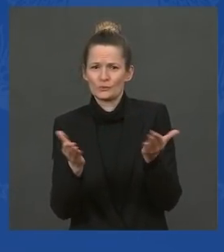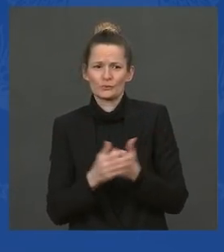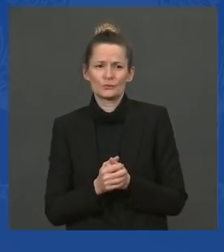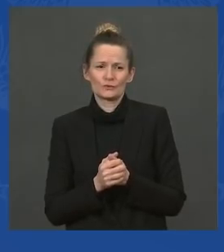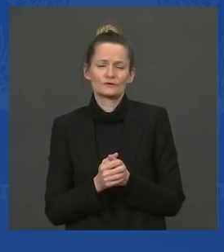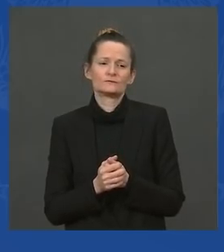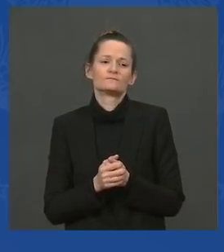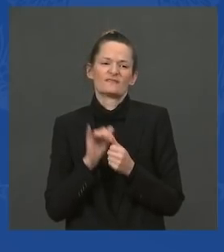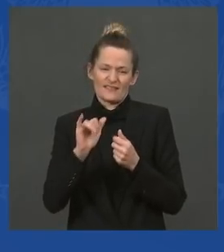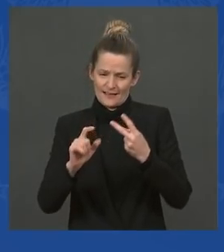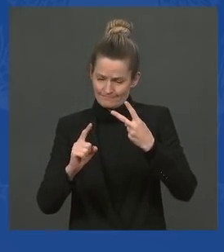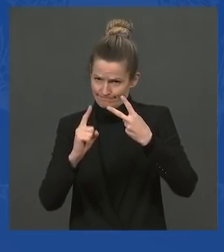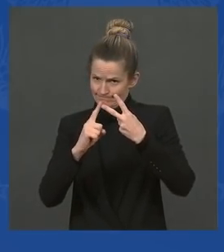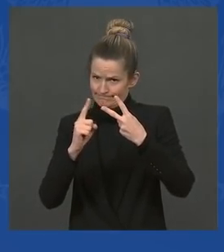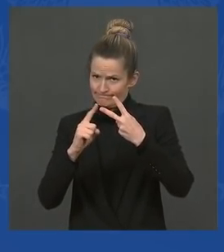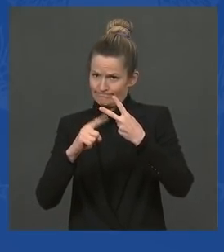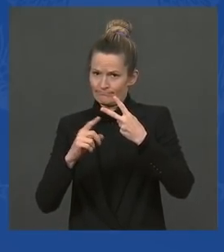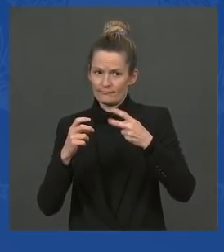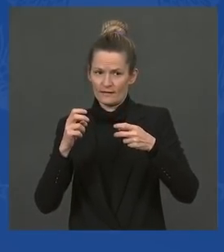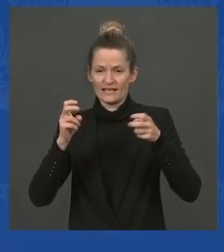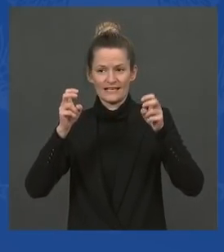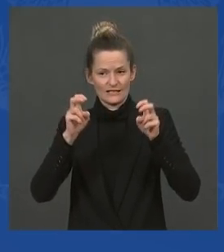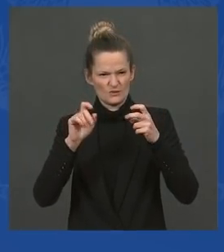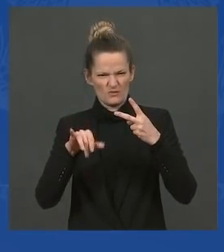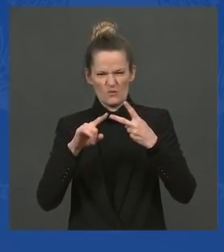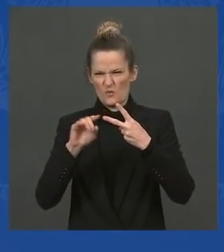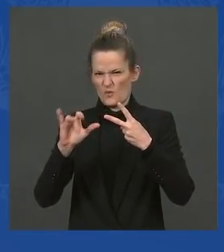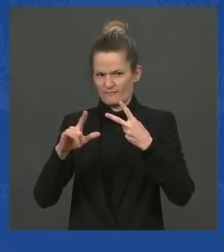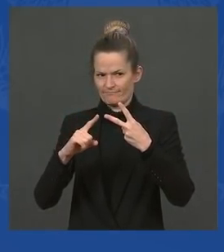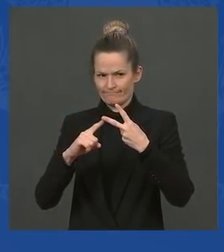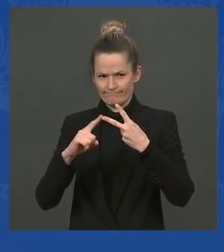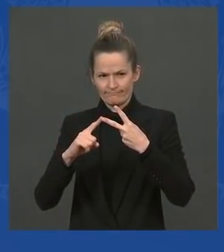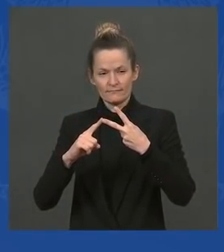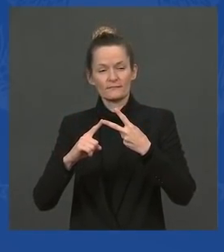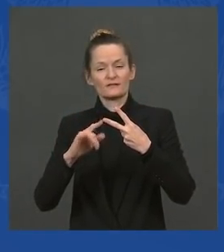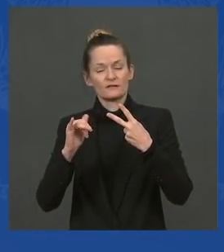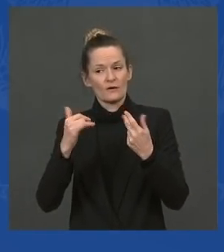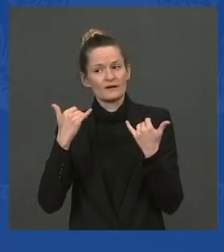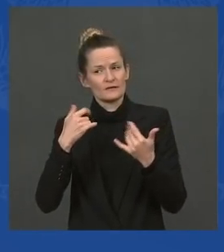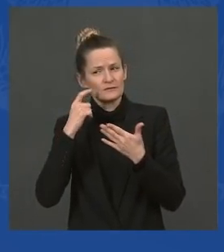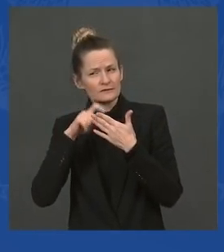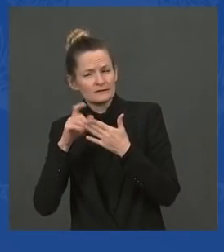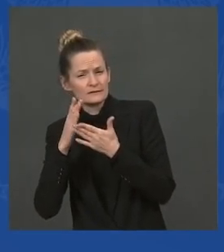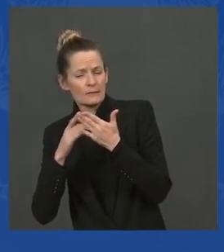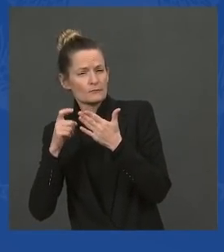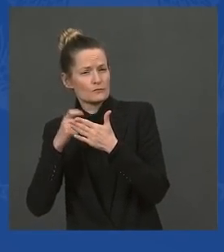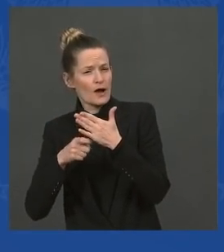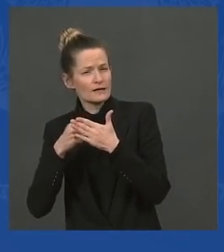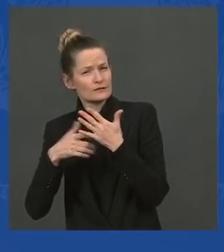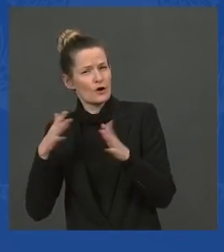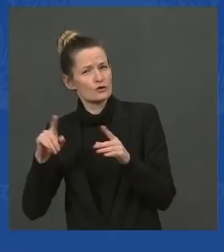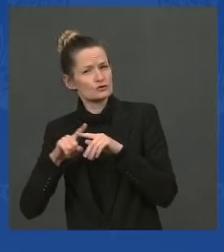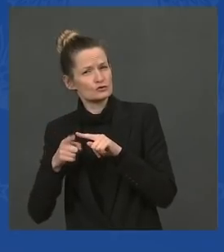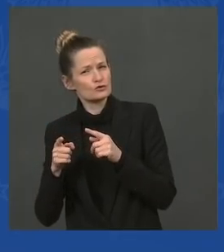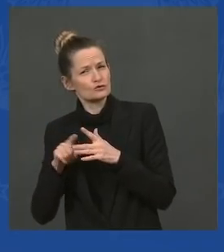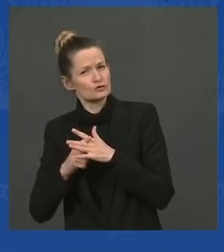Because the fact is: The price of oil was already dropping prior to this announcement, and many suggesting anticipation of the announcement.